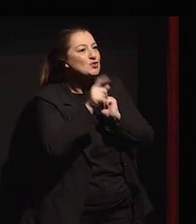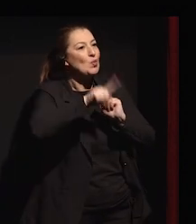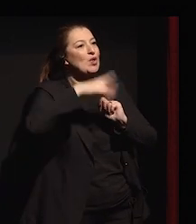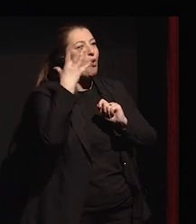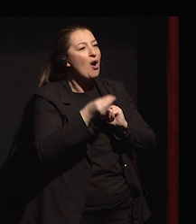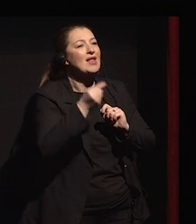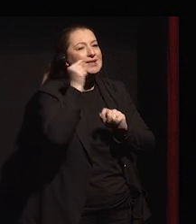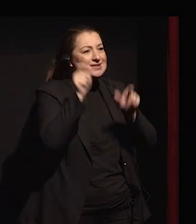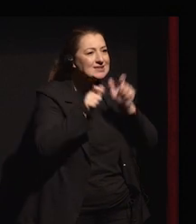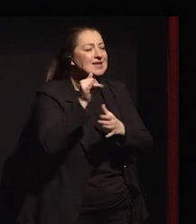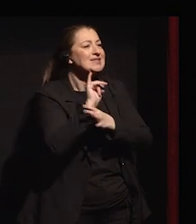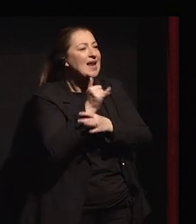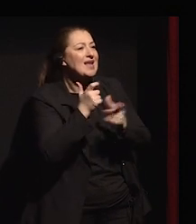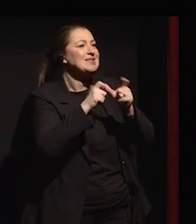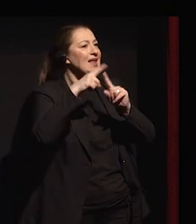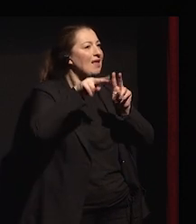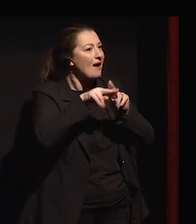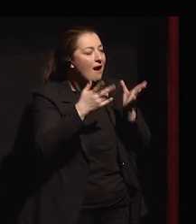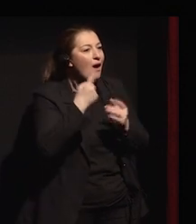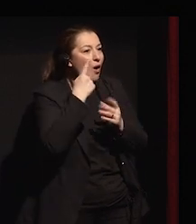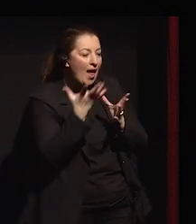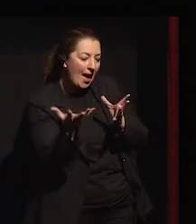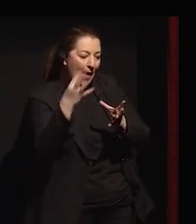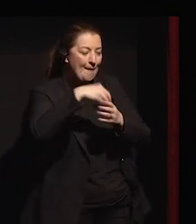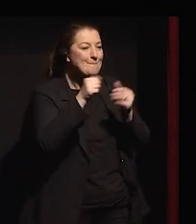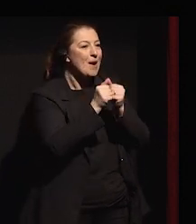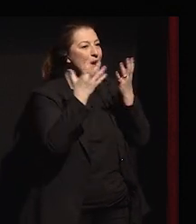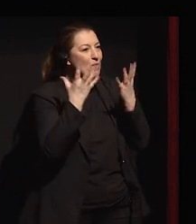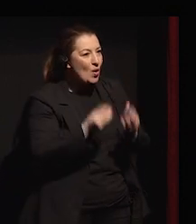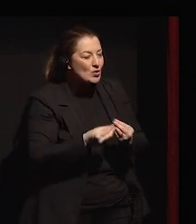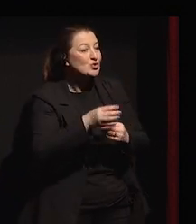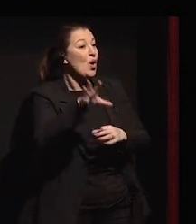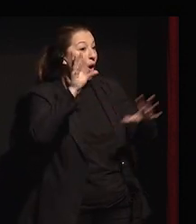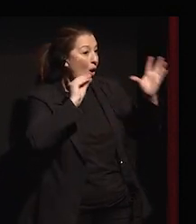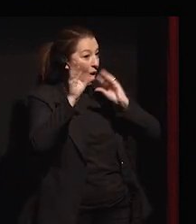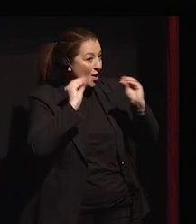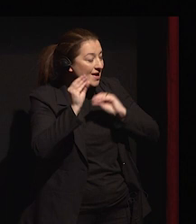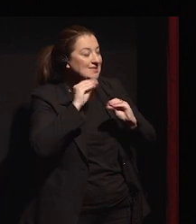to meet, to interact, to learn from each other, to share our experiences and to champion